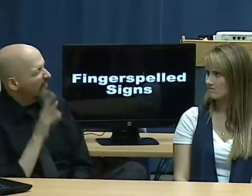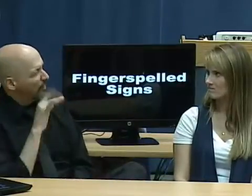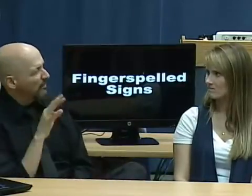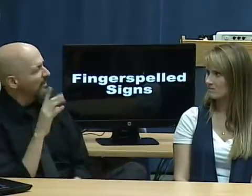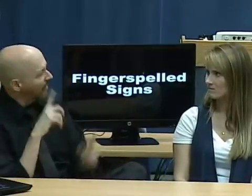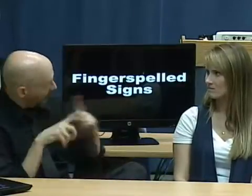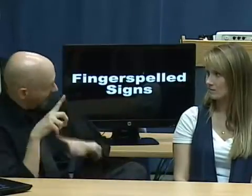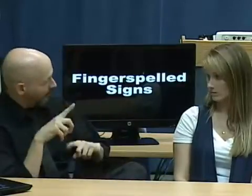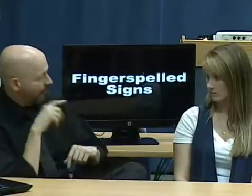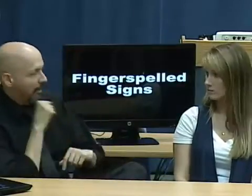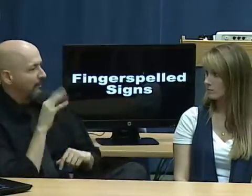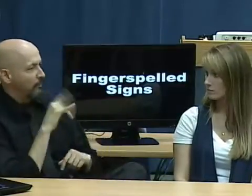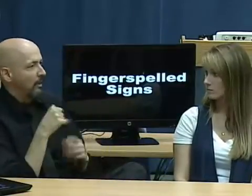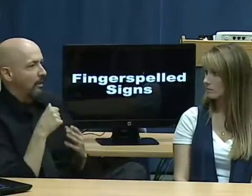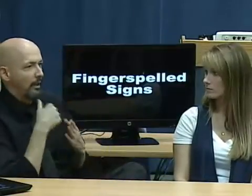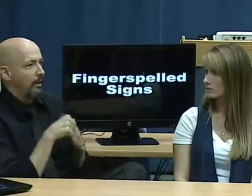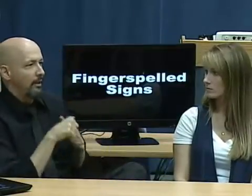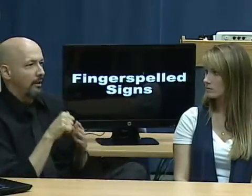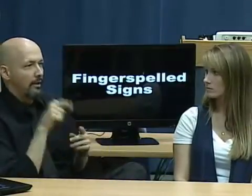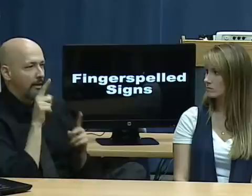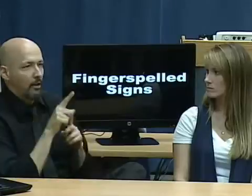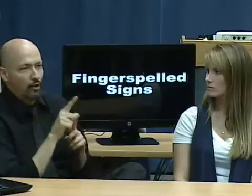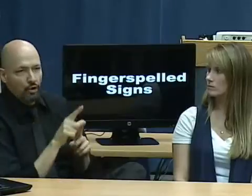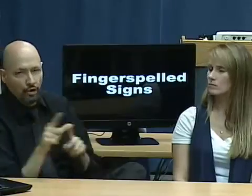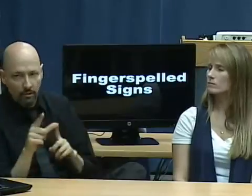Fingerspelled signs are not letters.